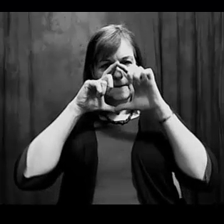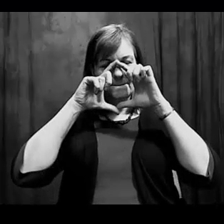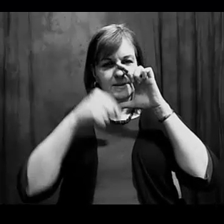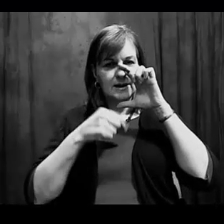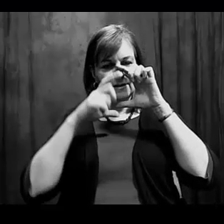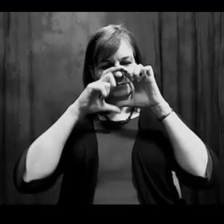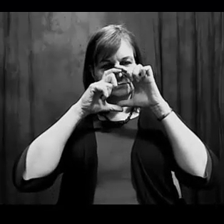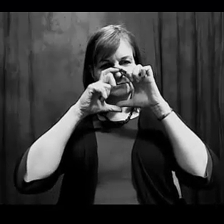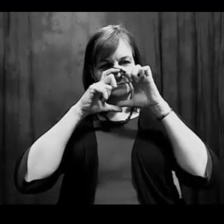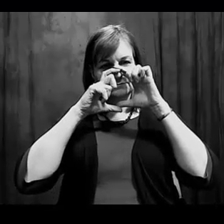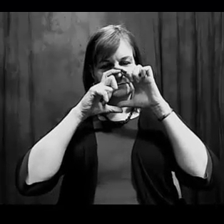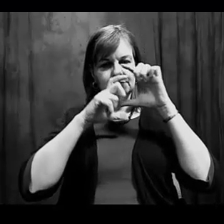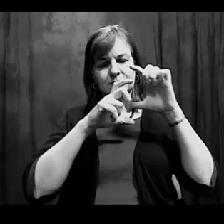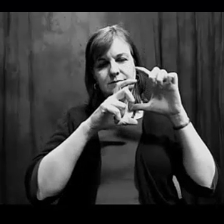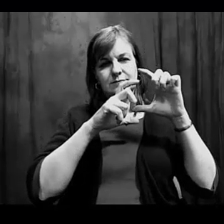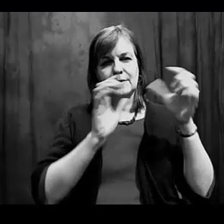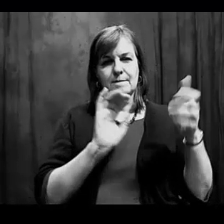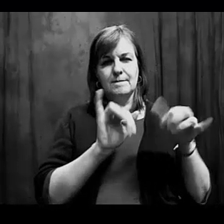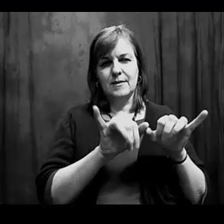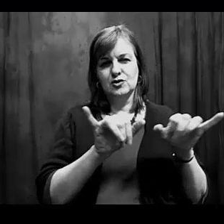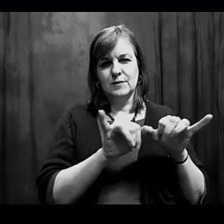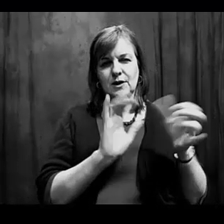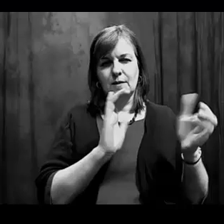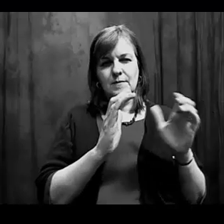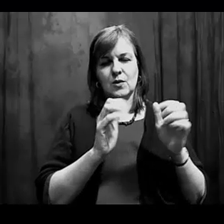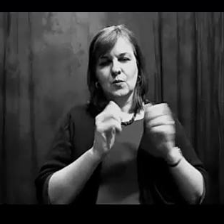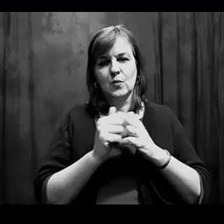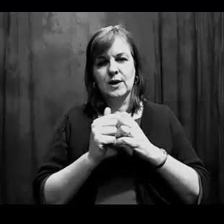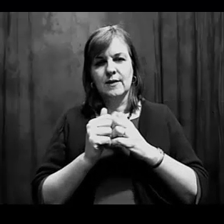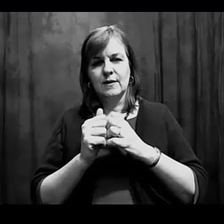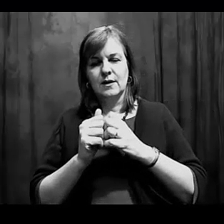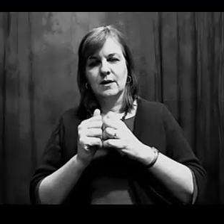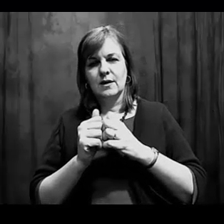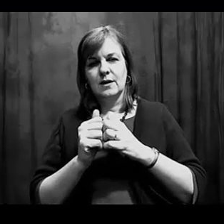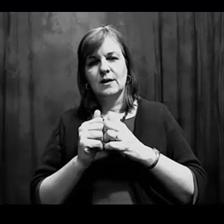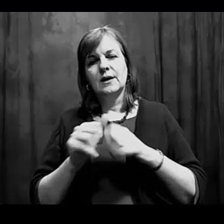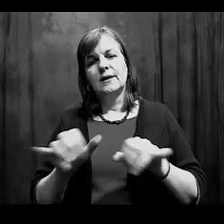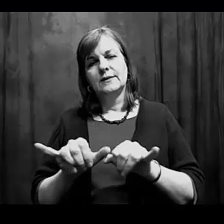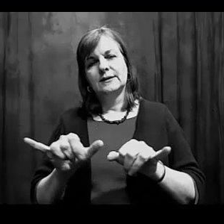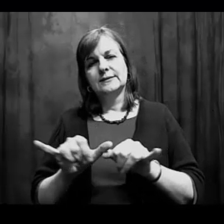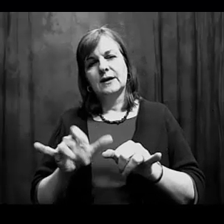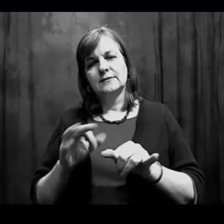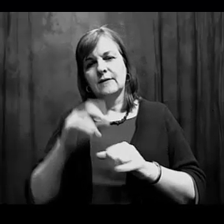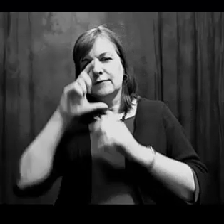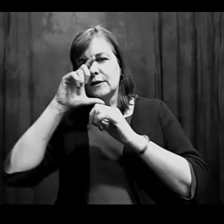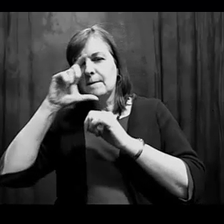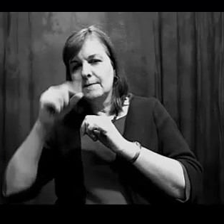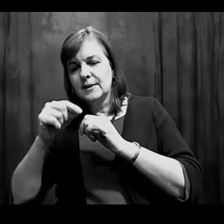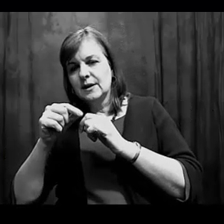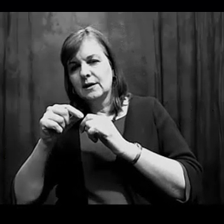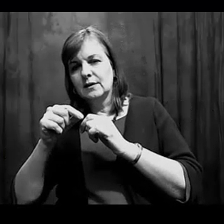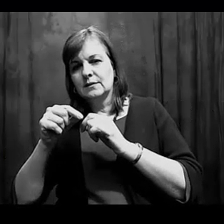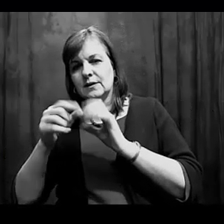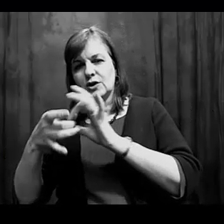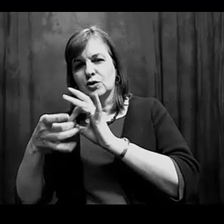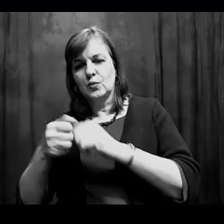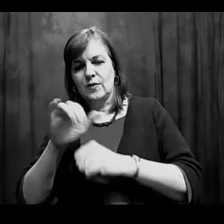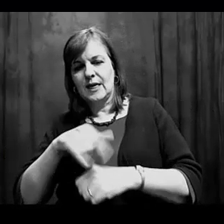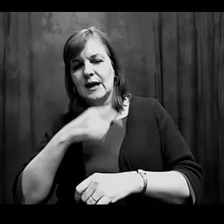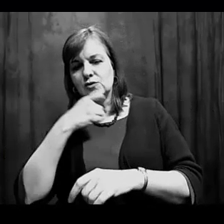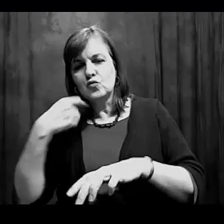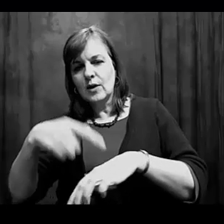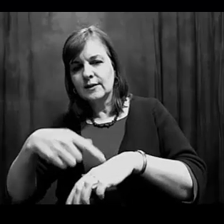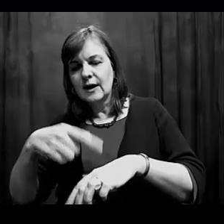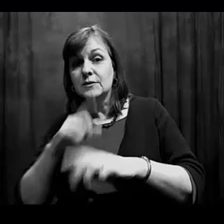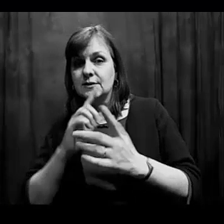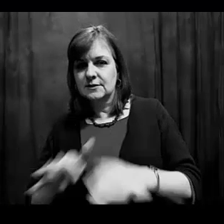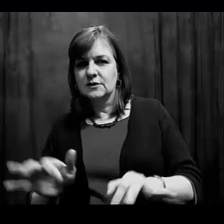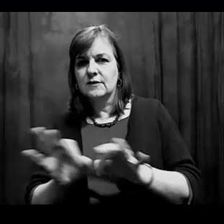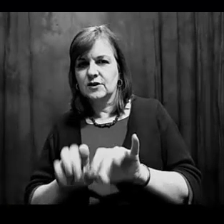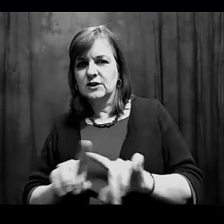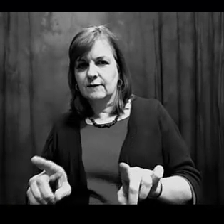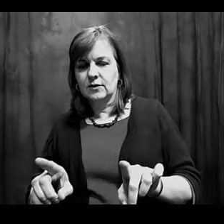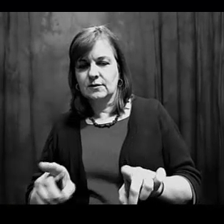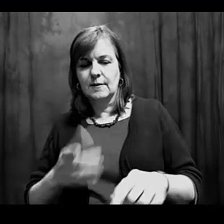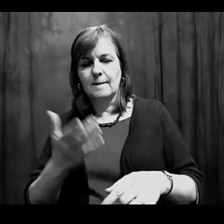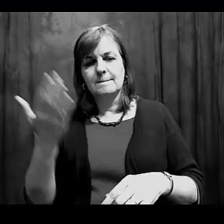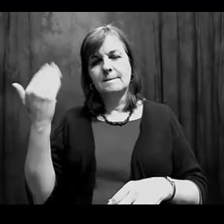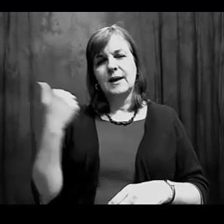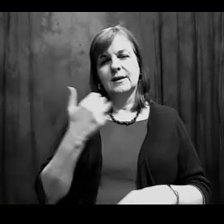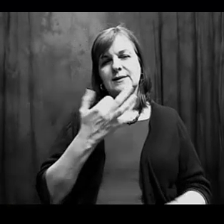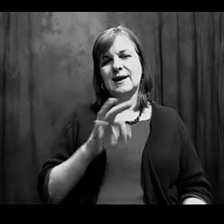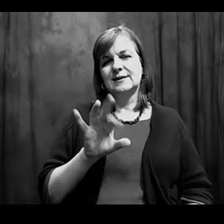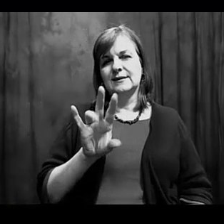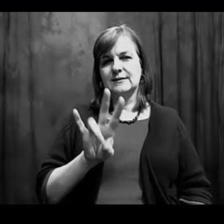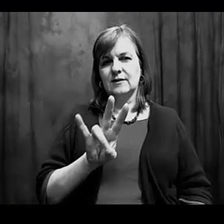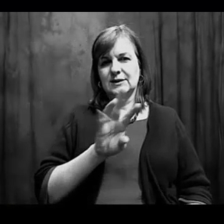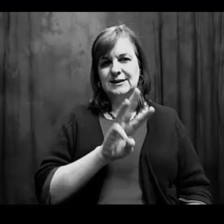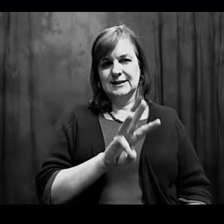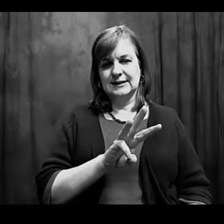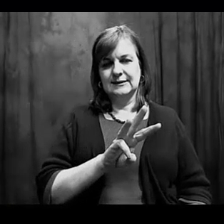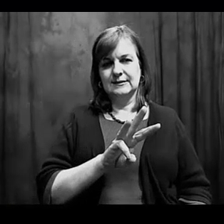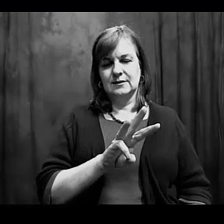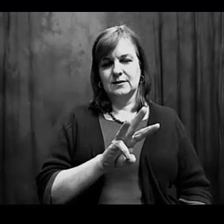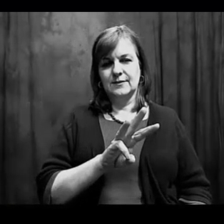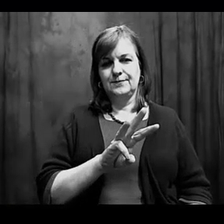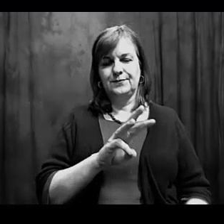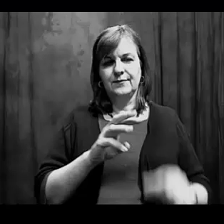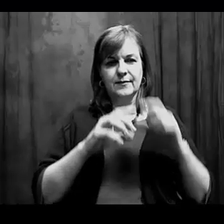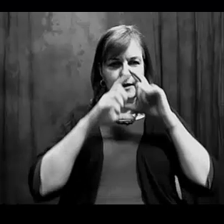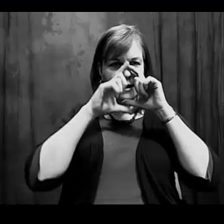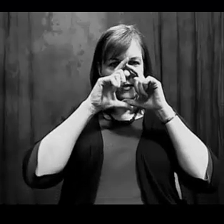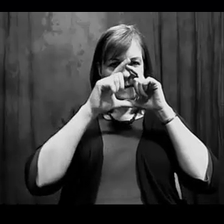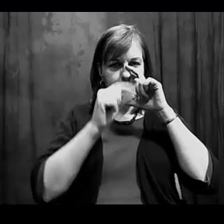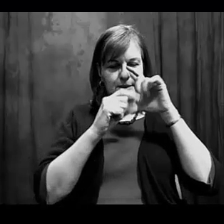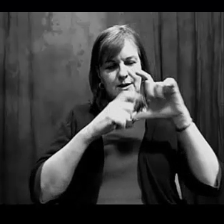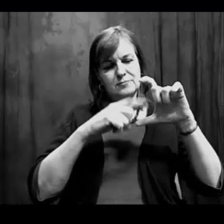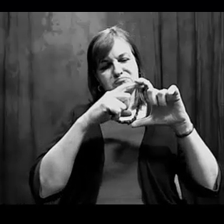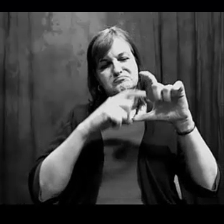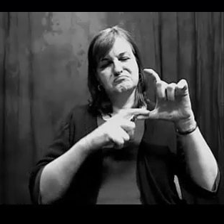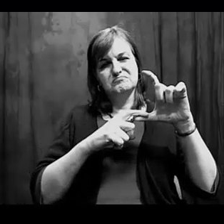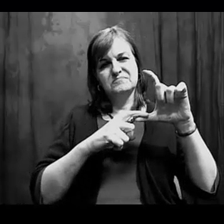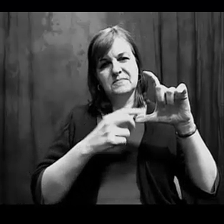pre-beak depth -- so the predrought depth vs. the depth associated with this drought is pretty significant -- so, in 1976